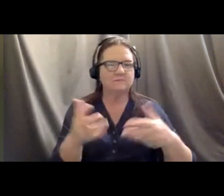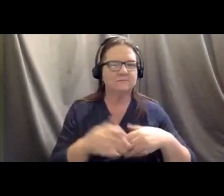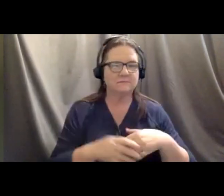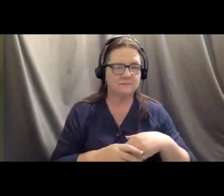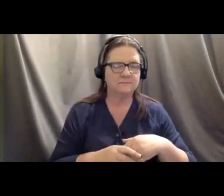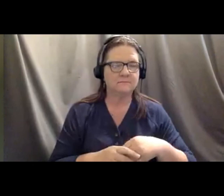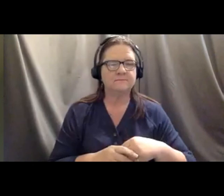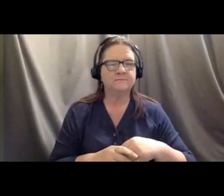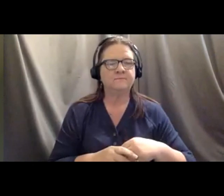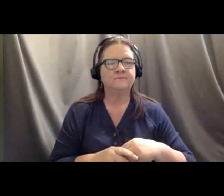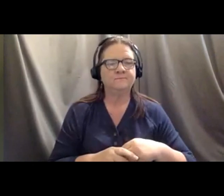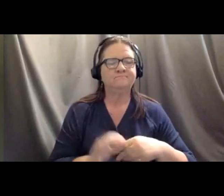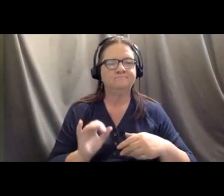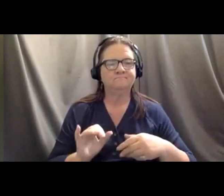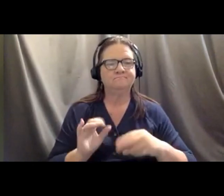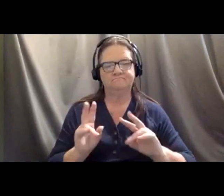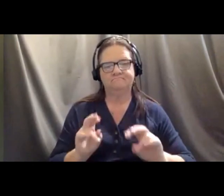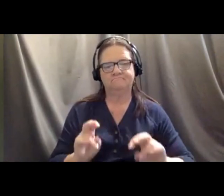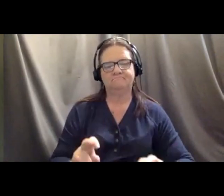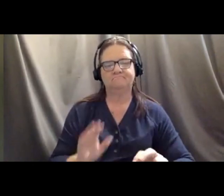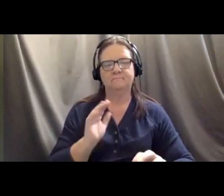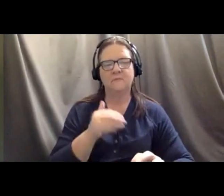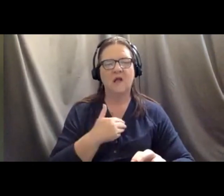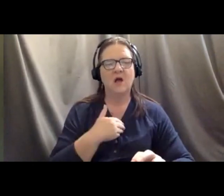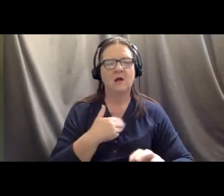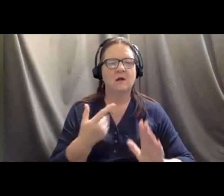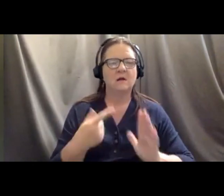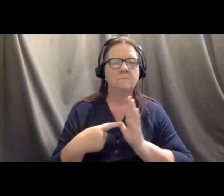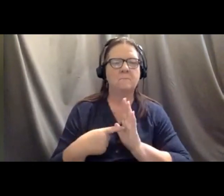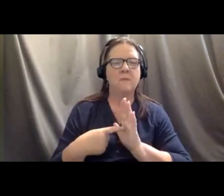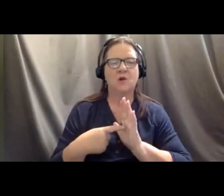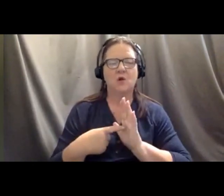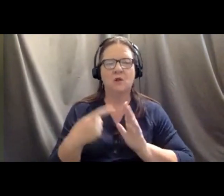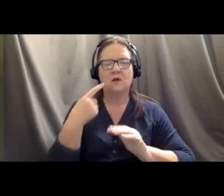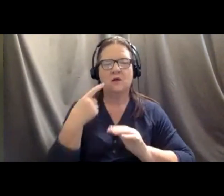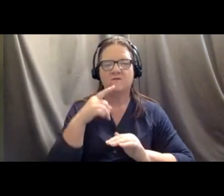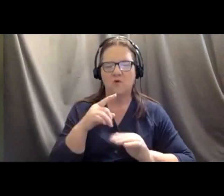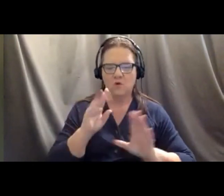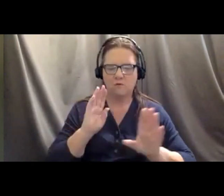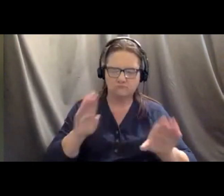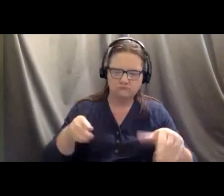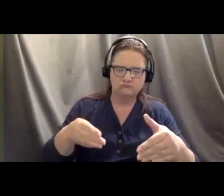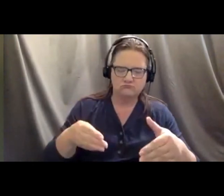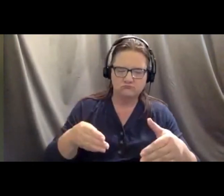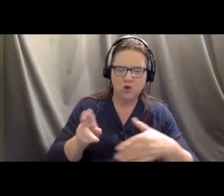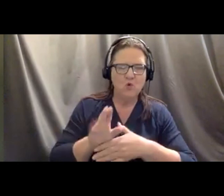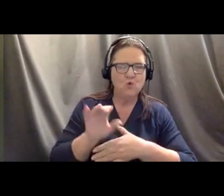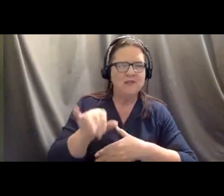And you know what's our model for addressing those?